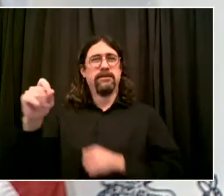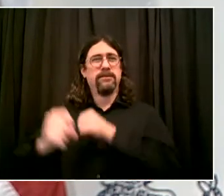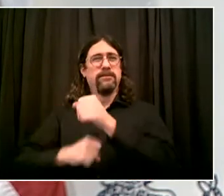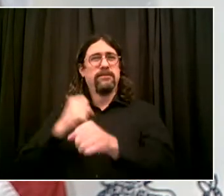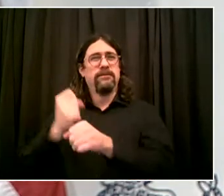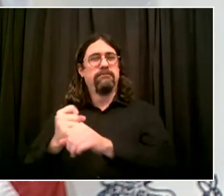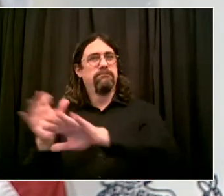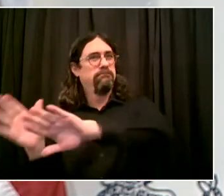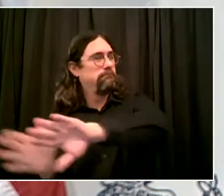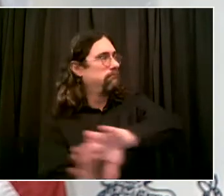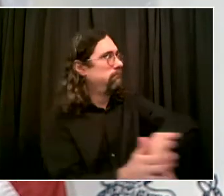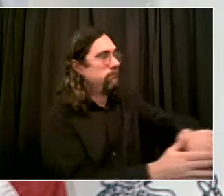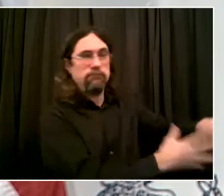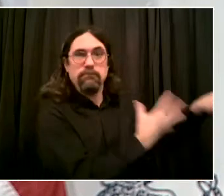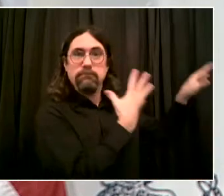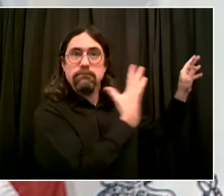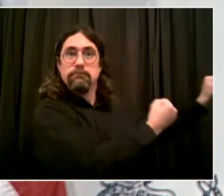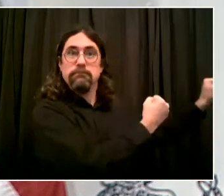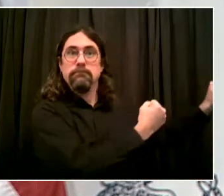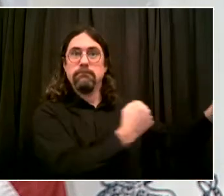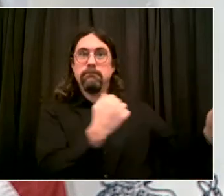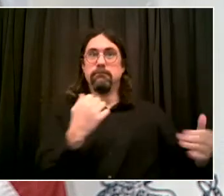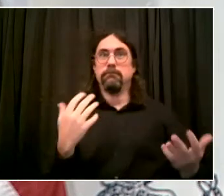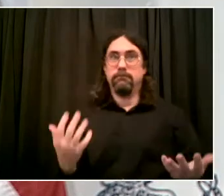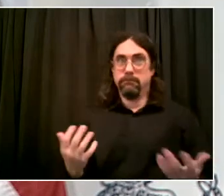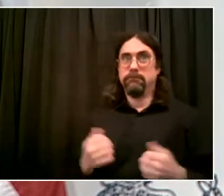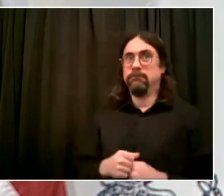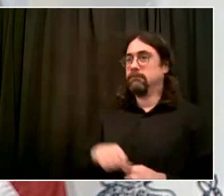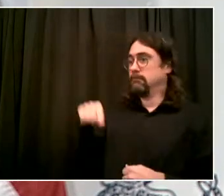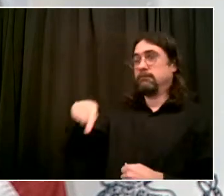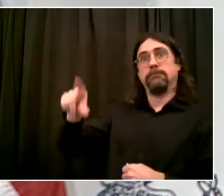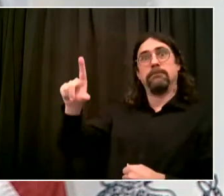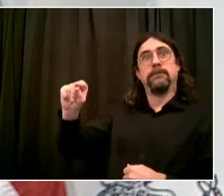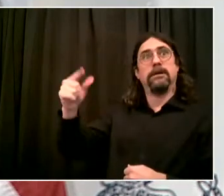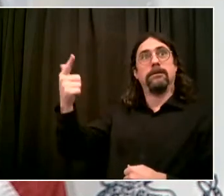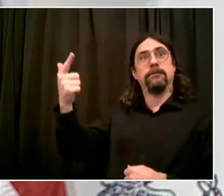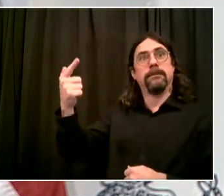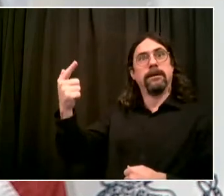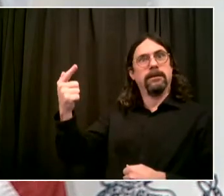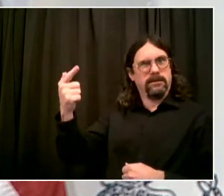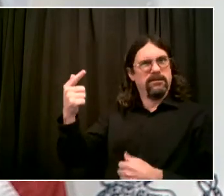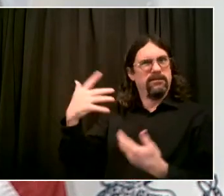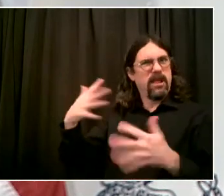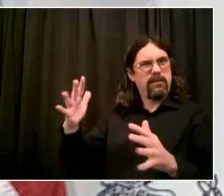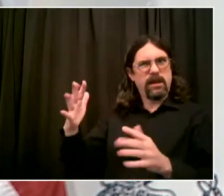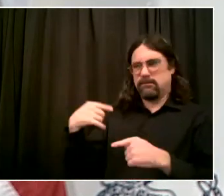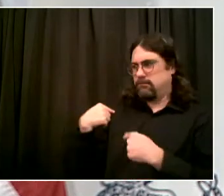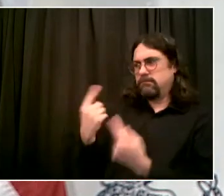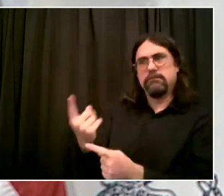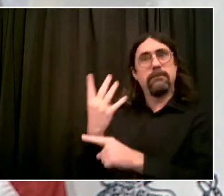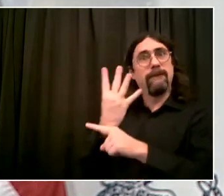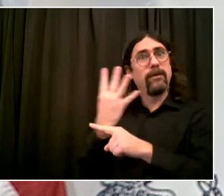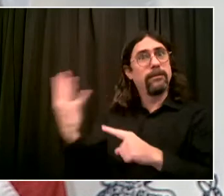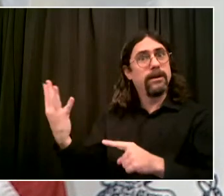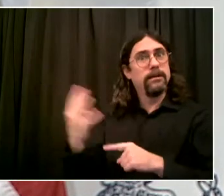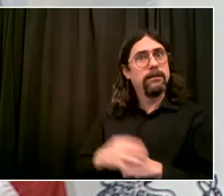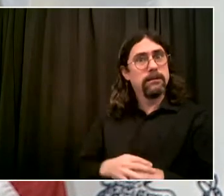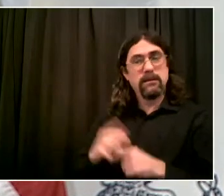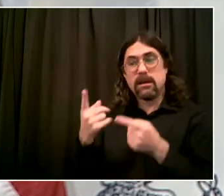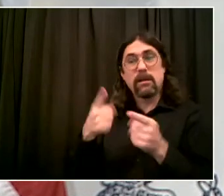JUST LEAVE IT BEHIND BUT THEN WEWEVE' SEEN THE MOST AMAZING THINGS HAPPEN IN THE COURSE OF